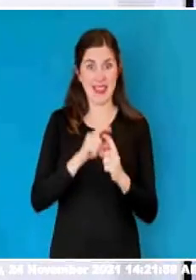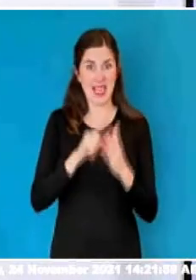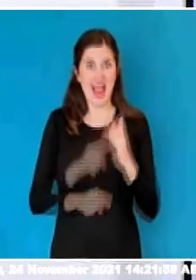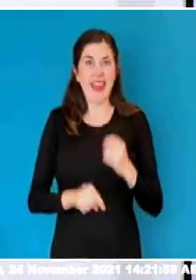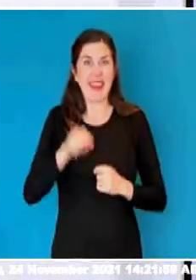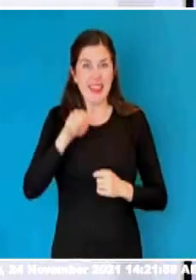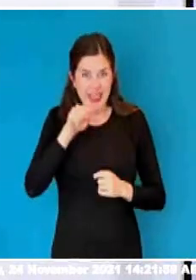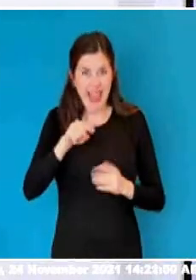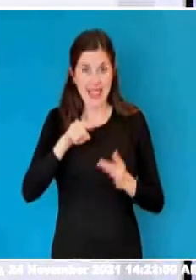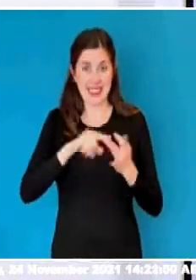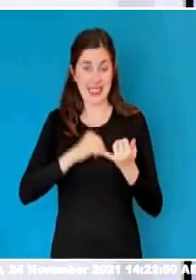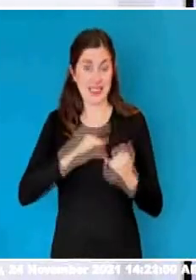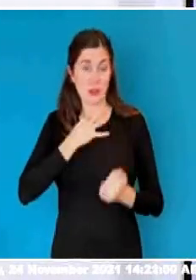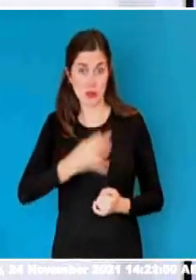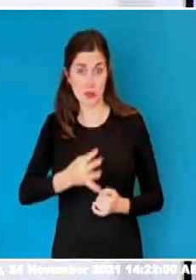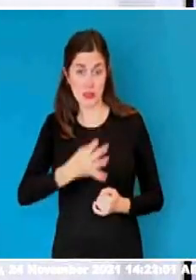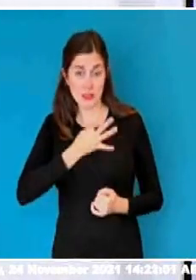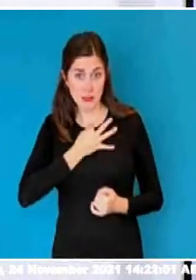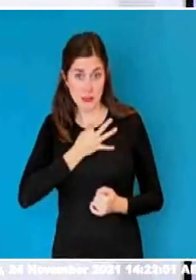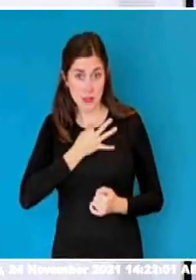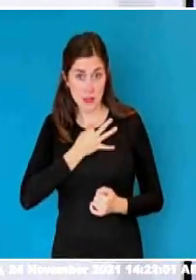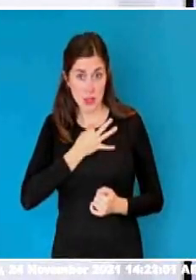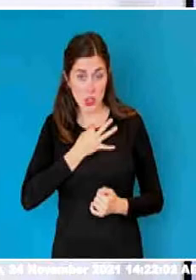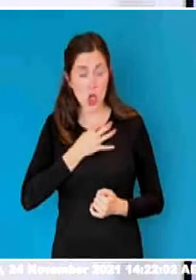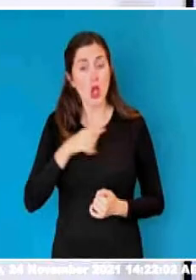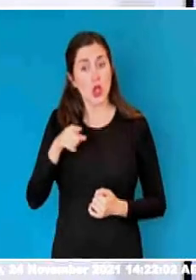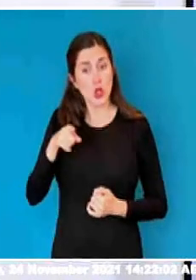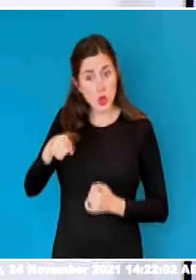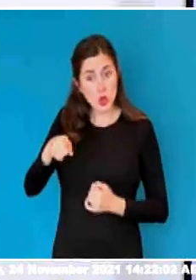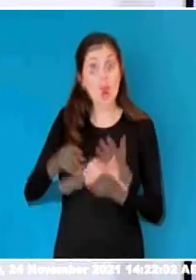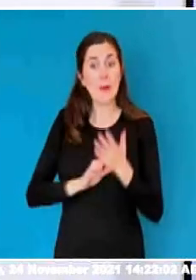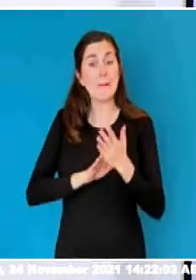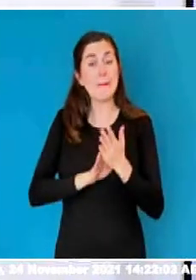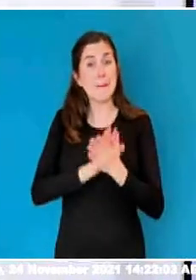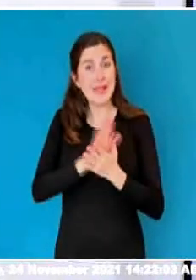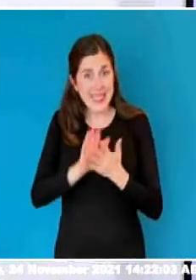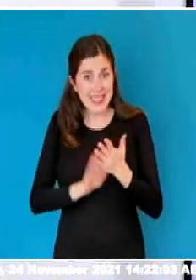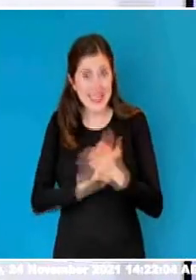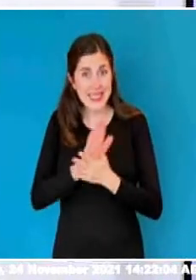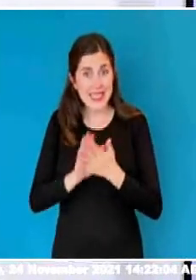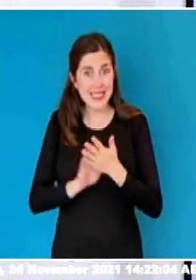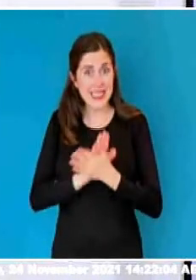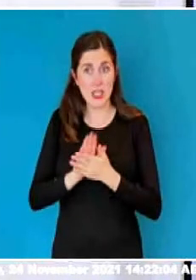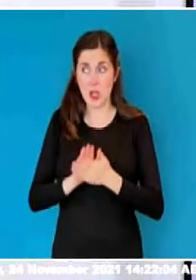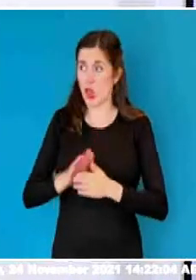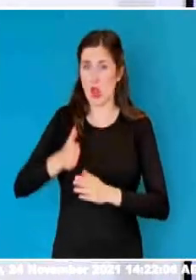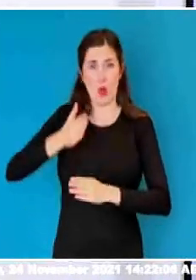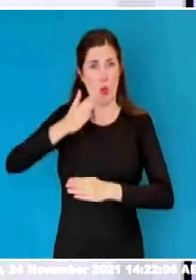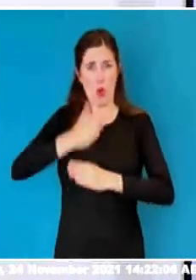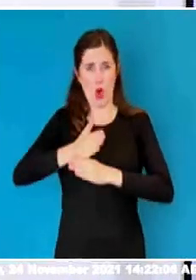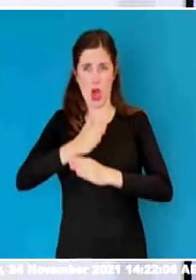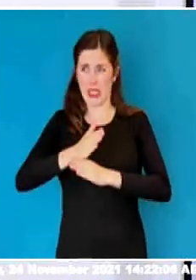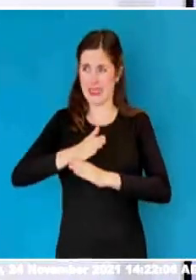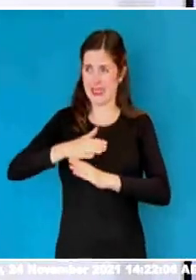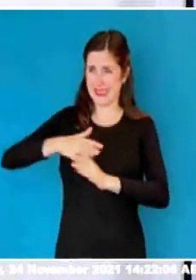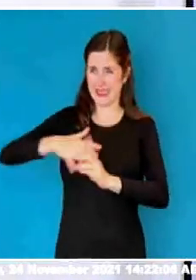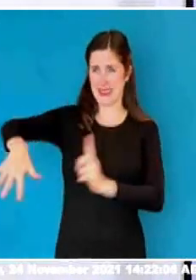You are saying, are you not, that work circumstances or surroundings may